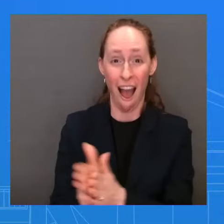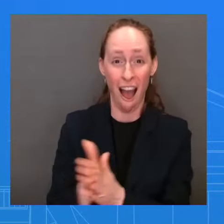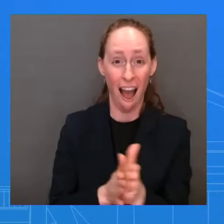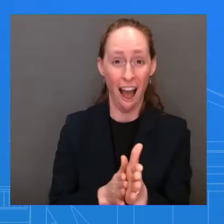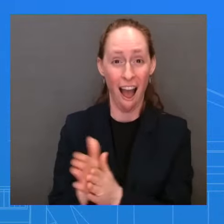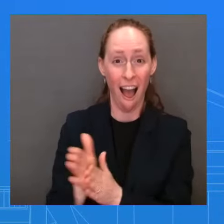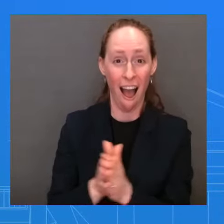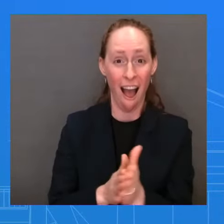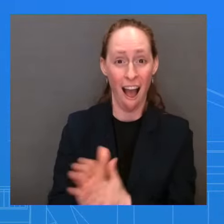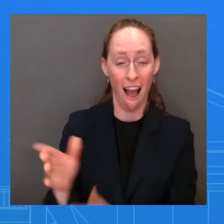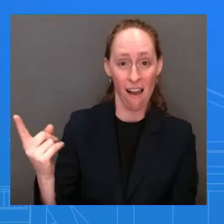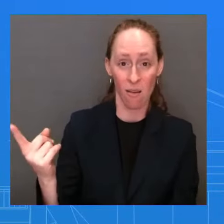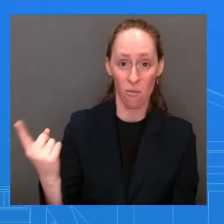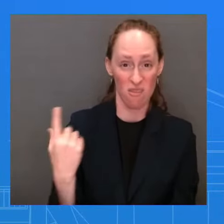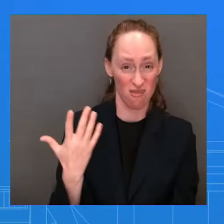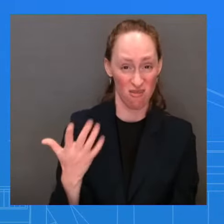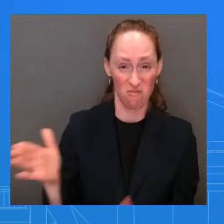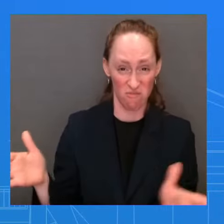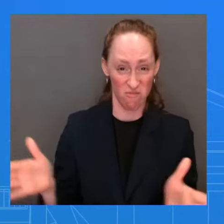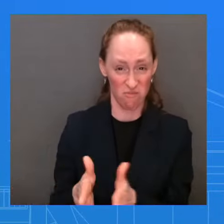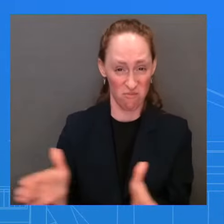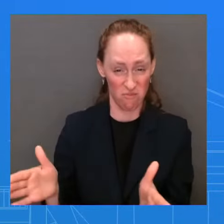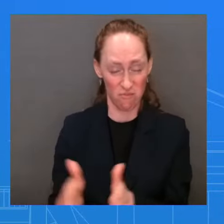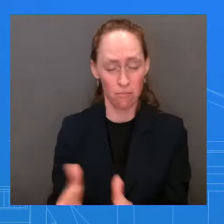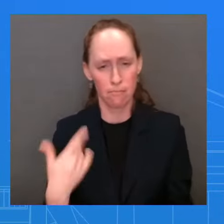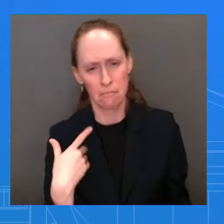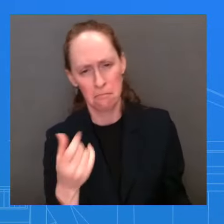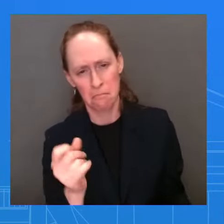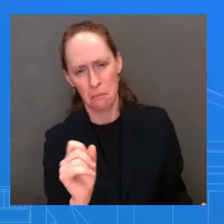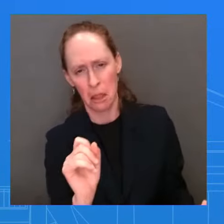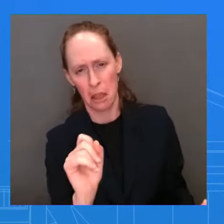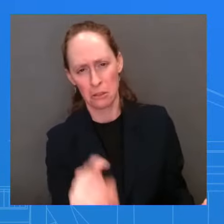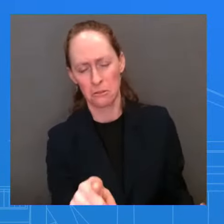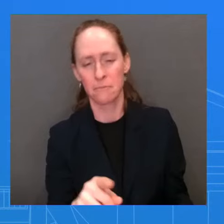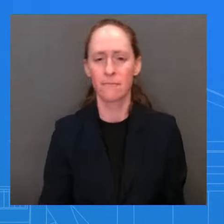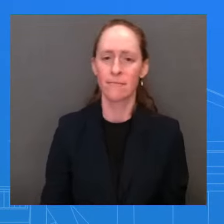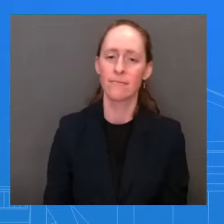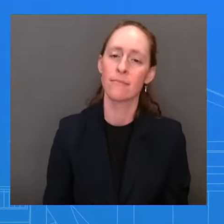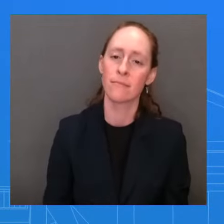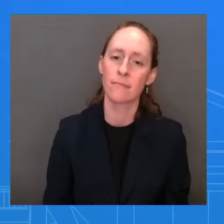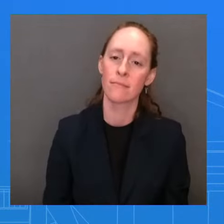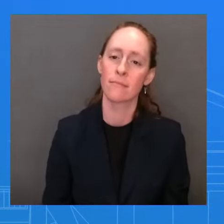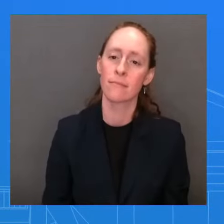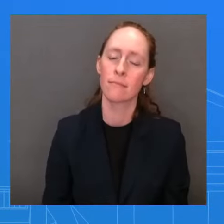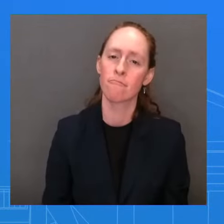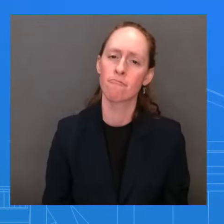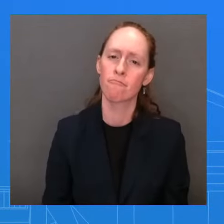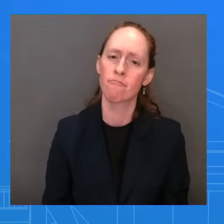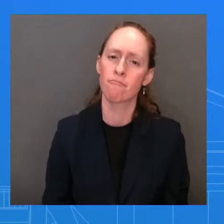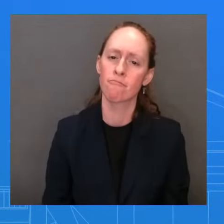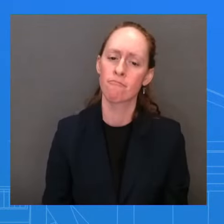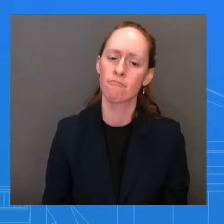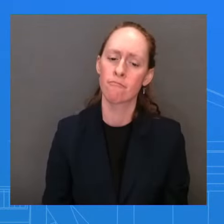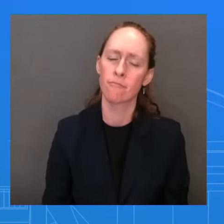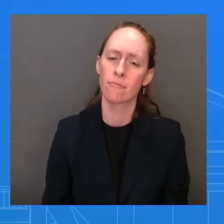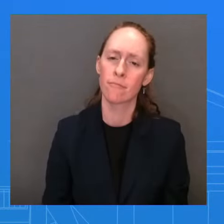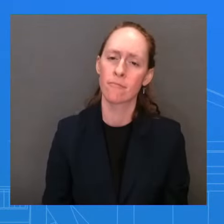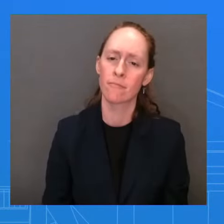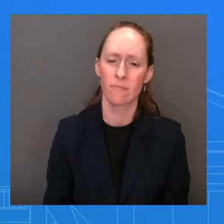a President who was inaugurated in 1961 said it was time to -- that a torch had been passed to a new generation. Why has President Biden not decided